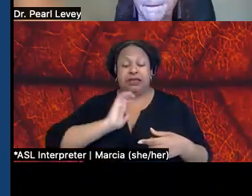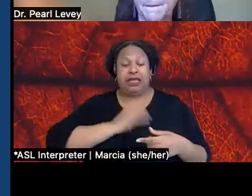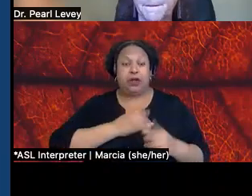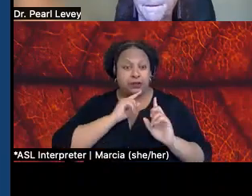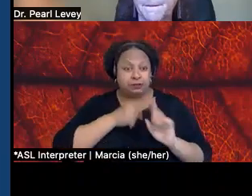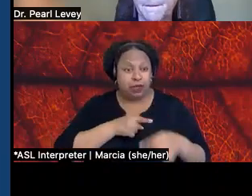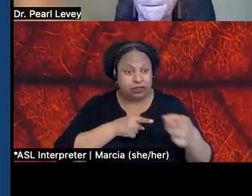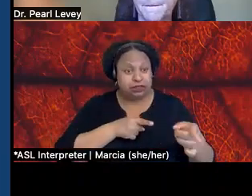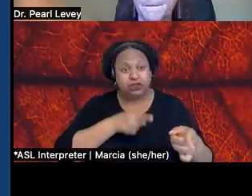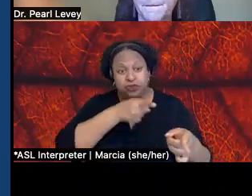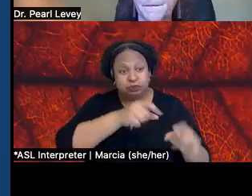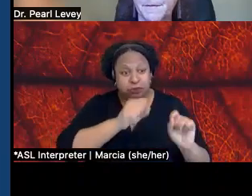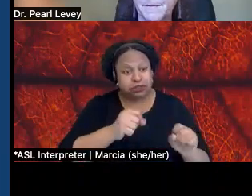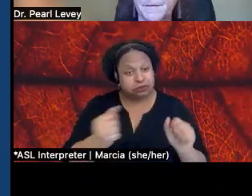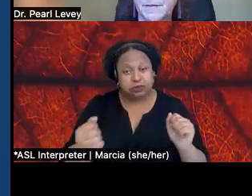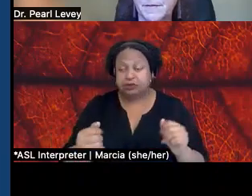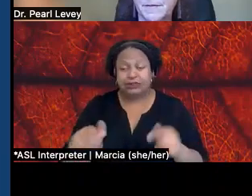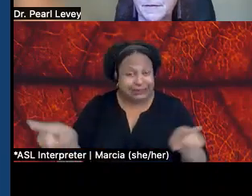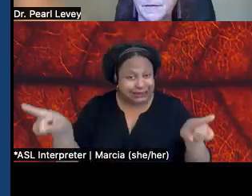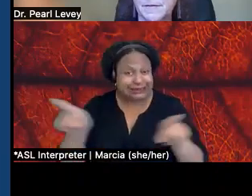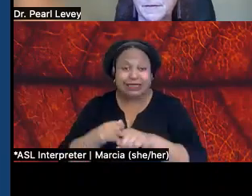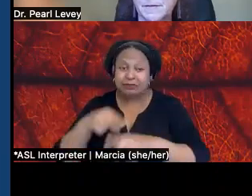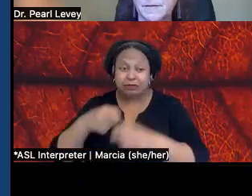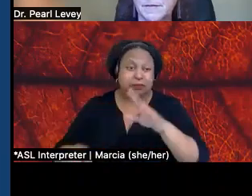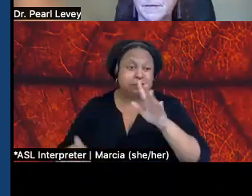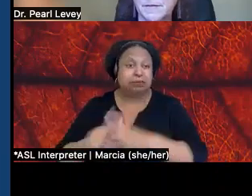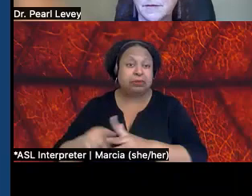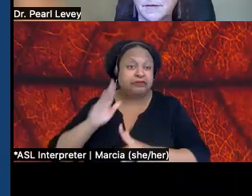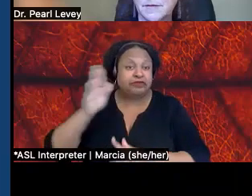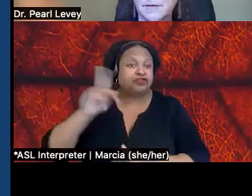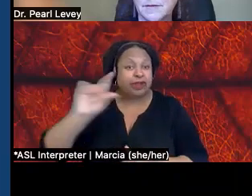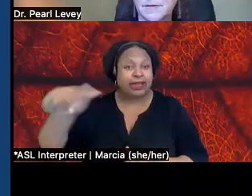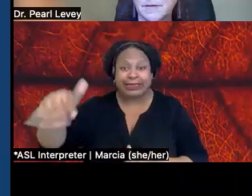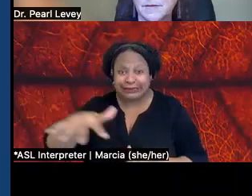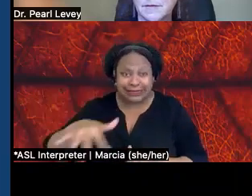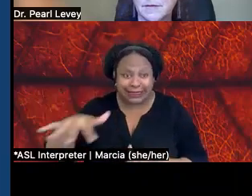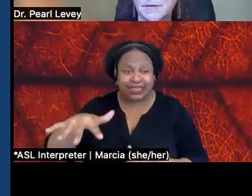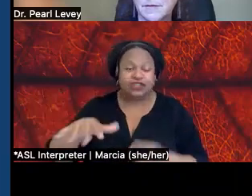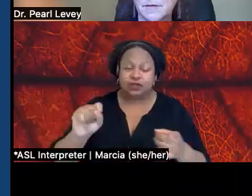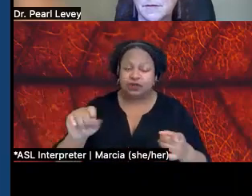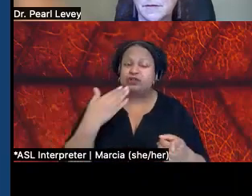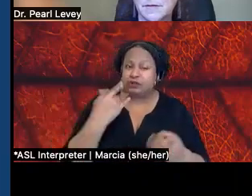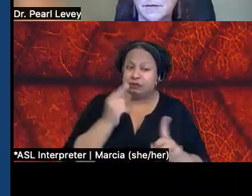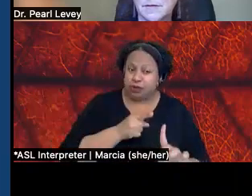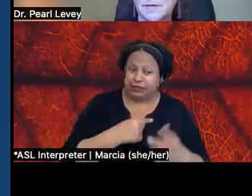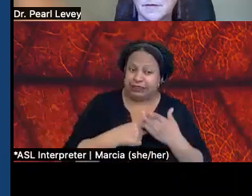So I can imagine that coming up in the conversation and then also thinking about